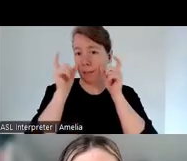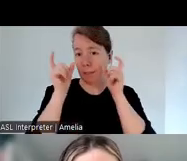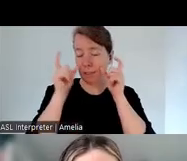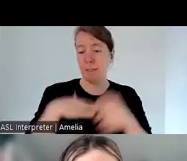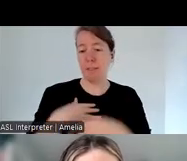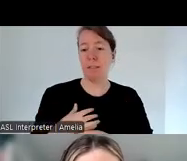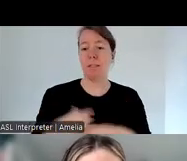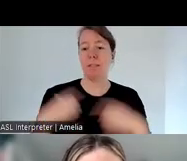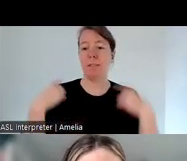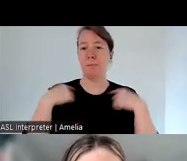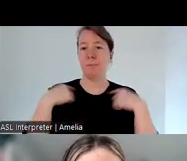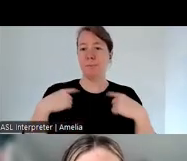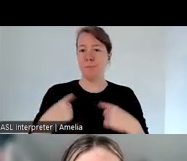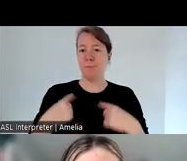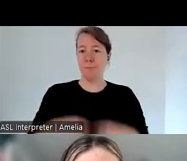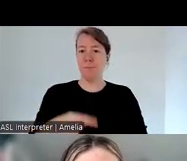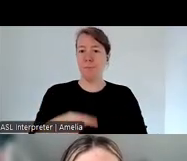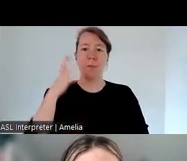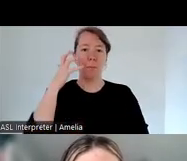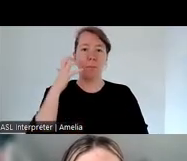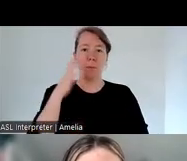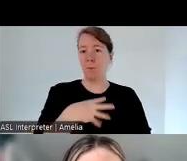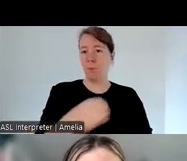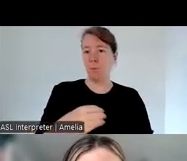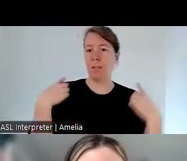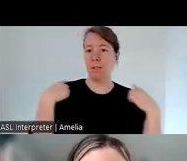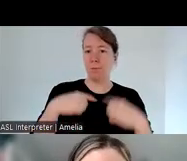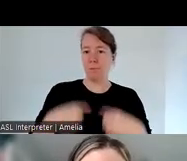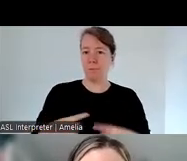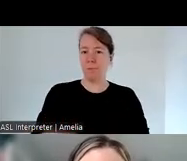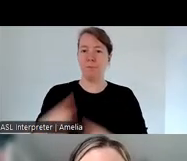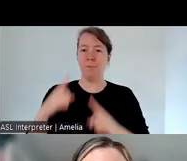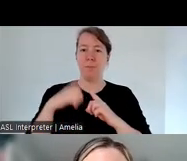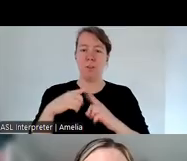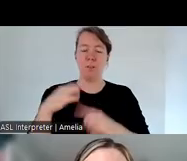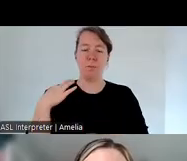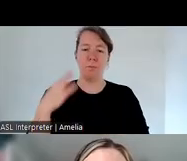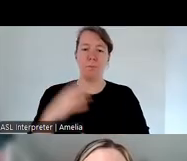Happy to be here with you all. (Katie Merriman) And hi, everyone.